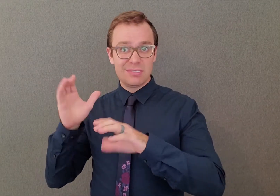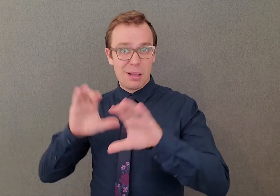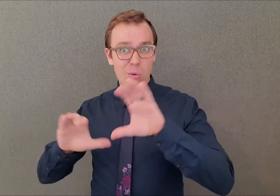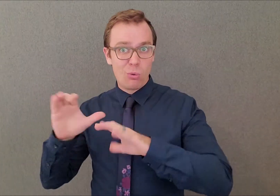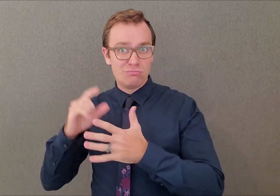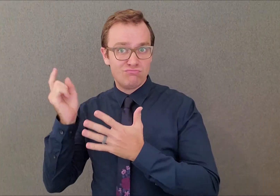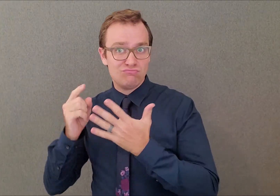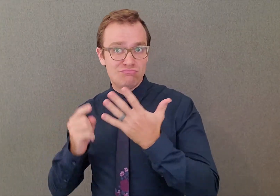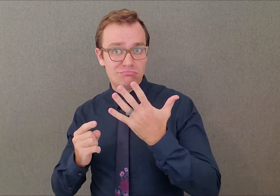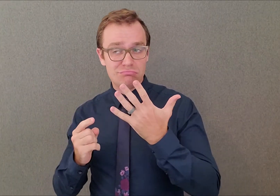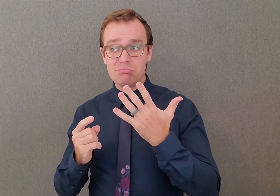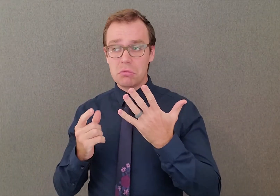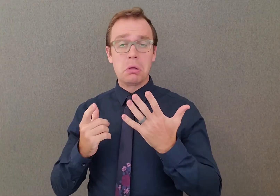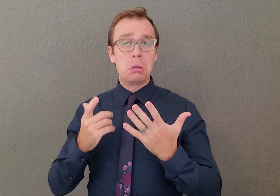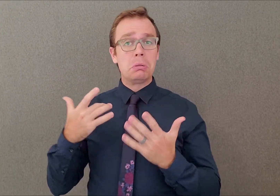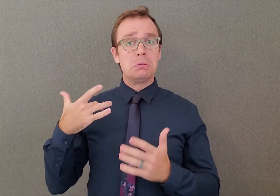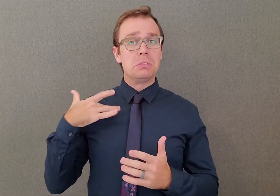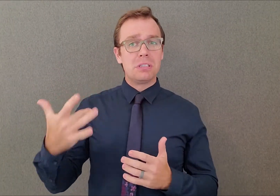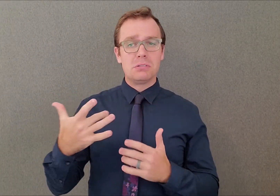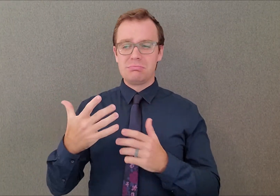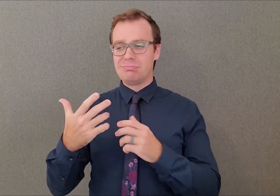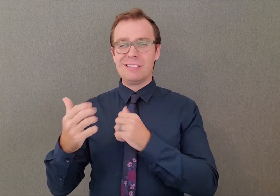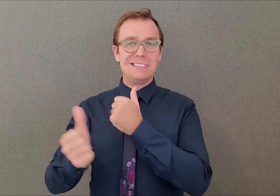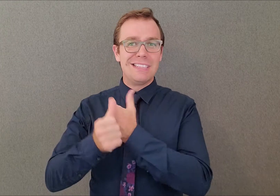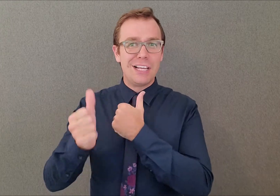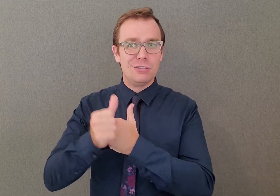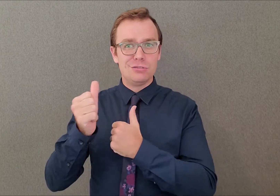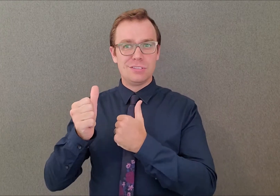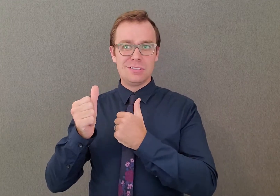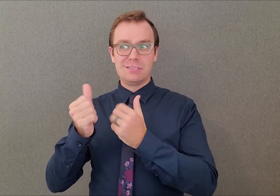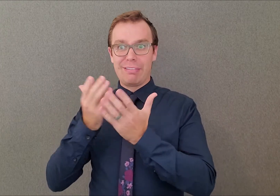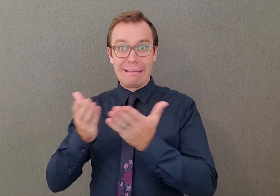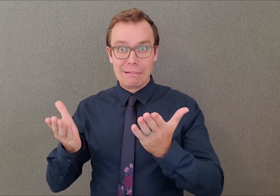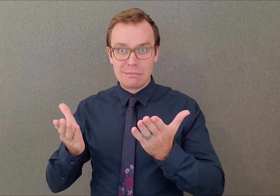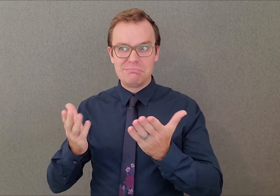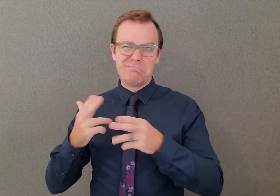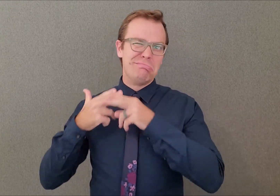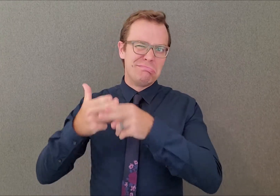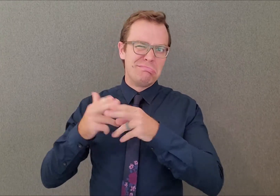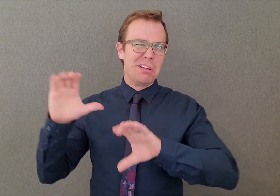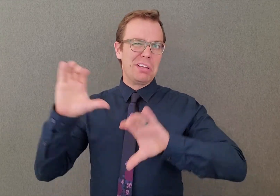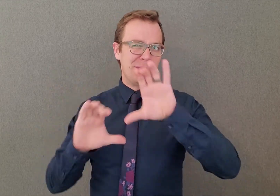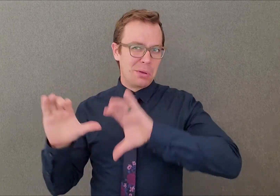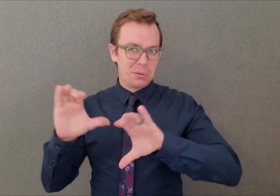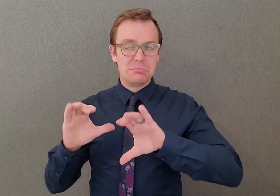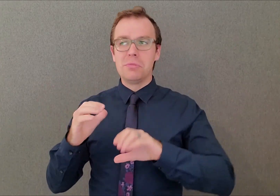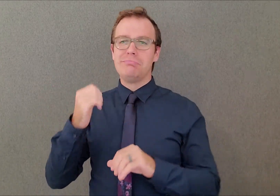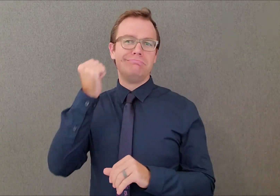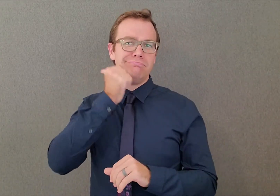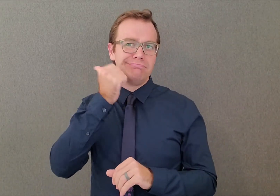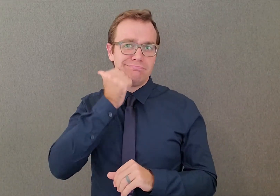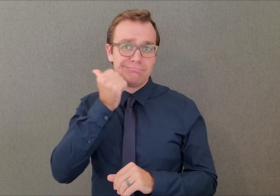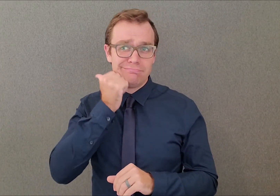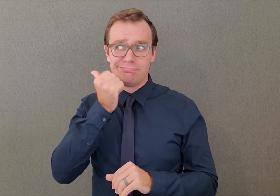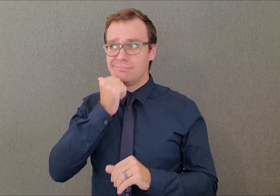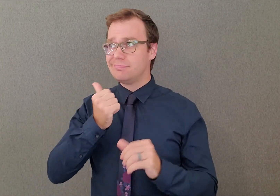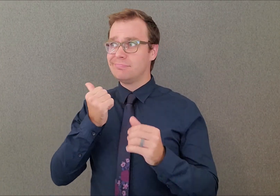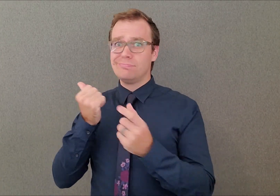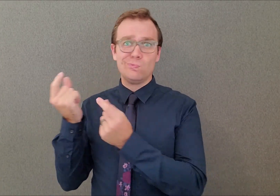Hazardous materials, more commonly referred to as chemicals, are used regularly in our daily lives.